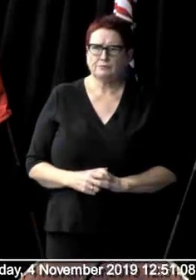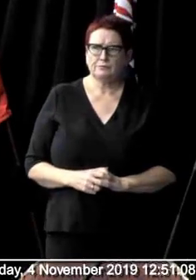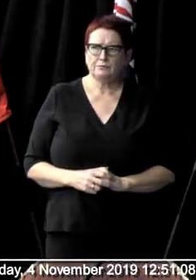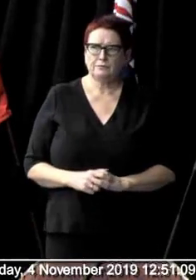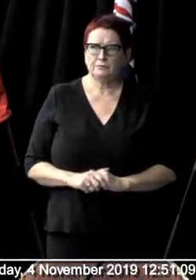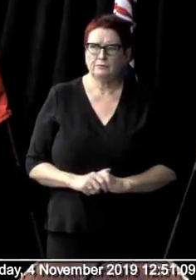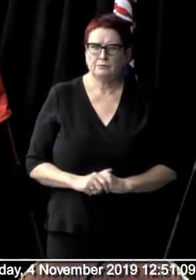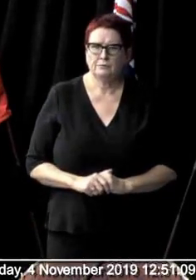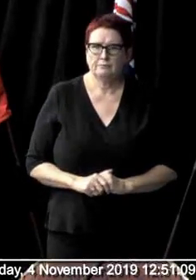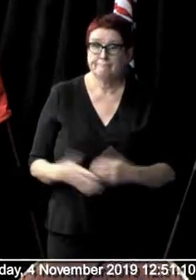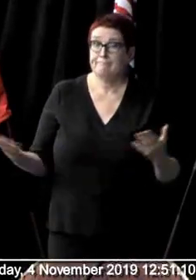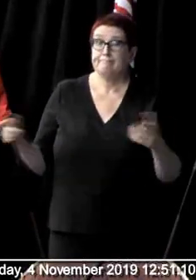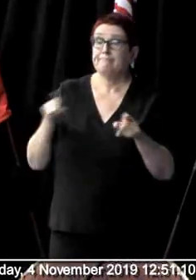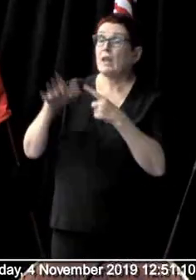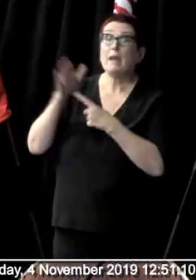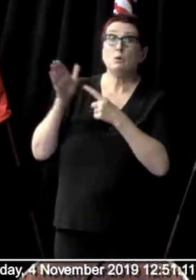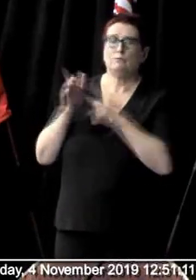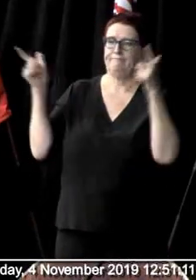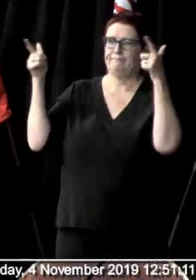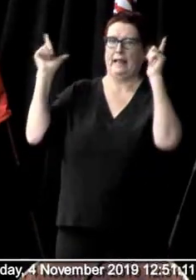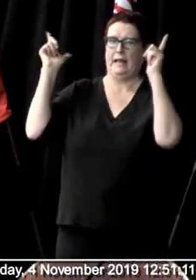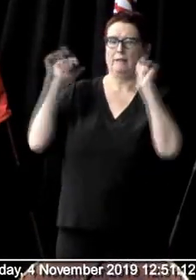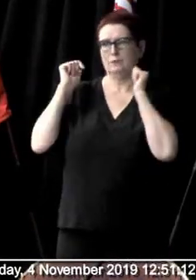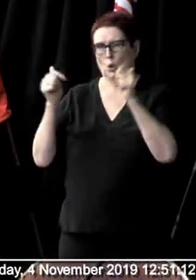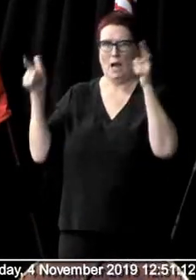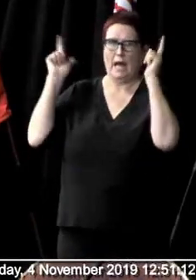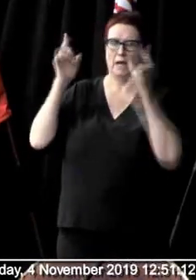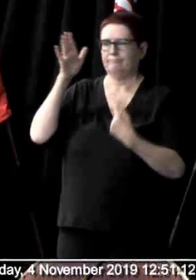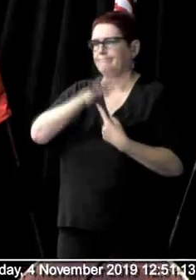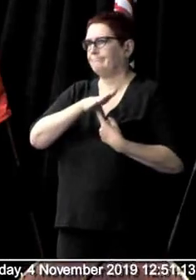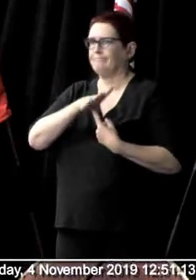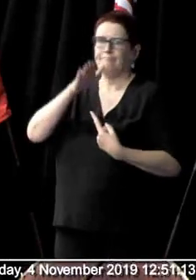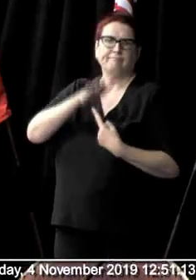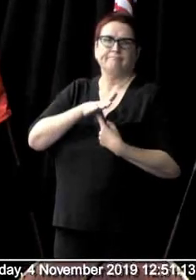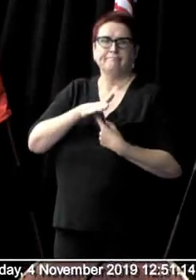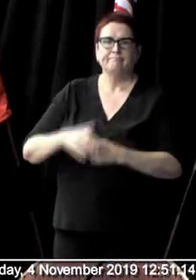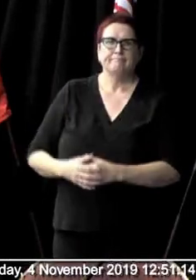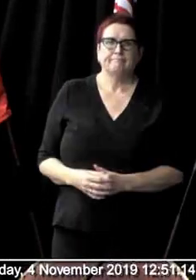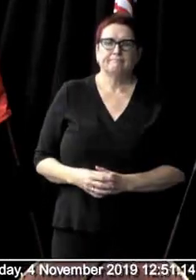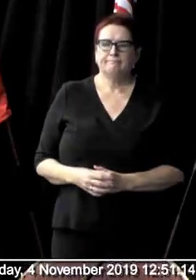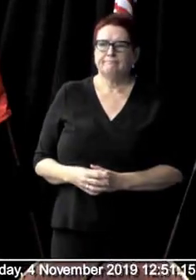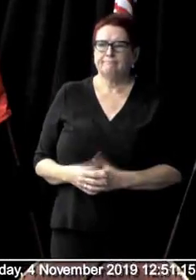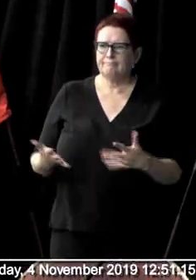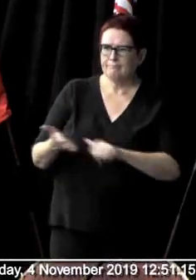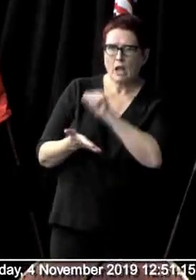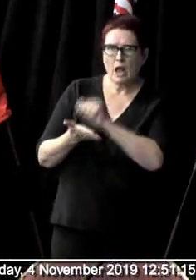Leadership is – leadership in schools, the appropriate adjustments,